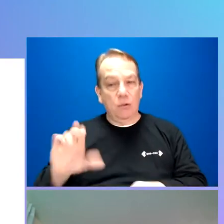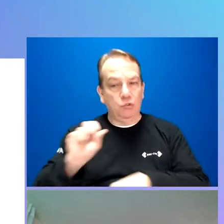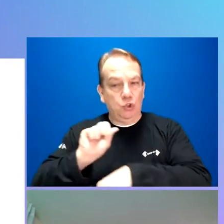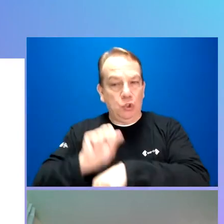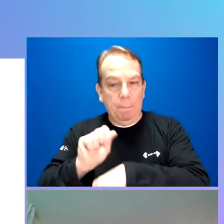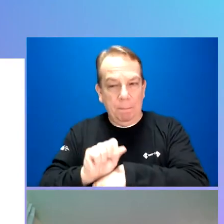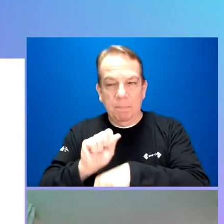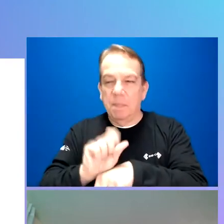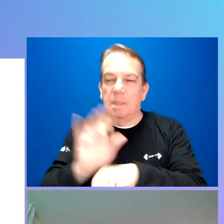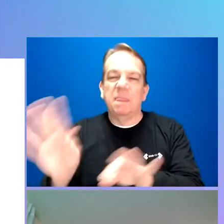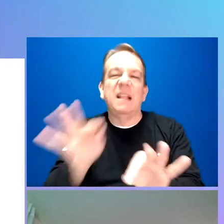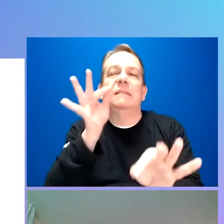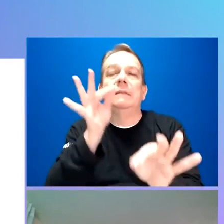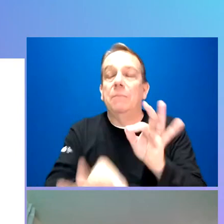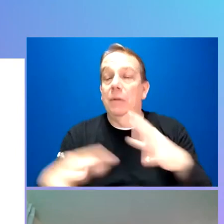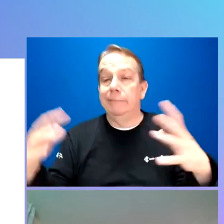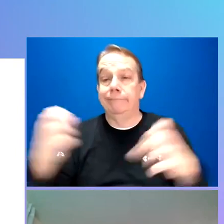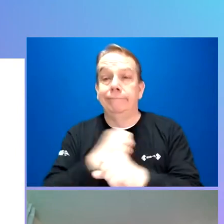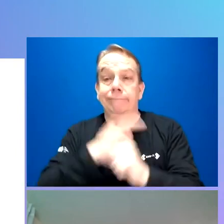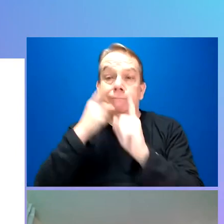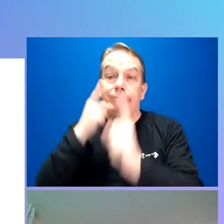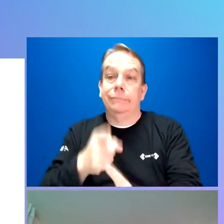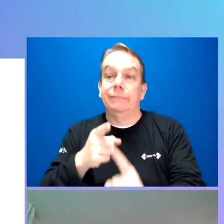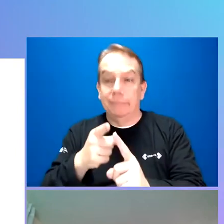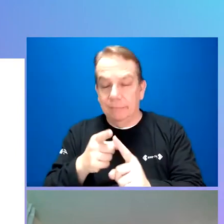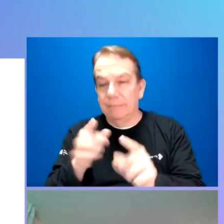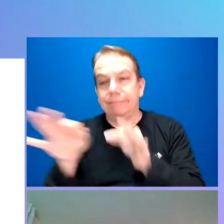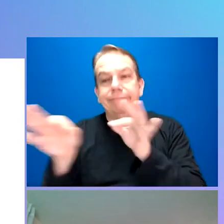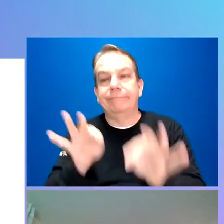abilities. That's a very simple,